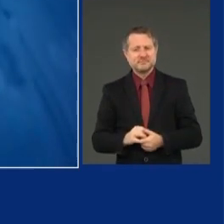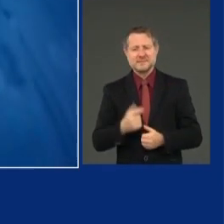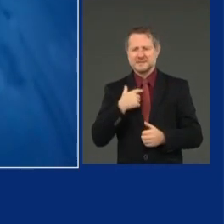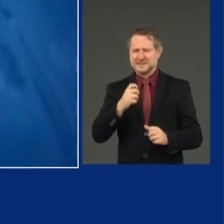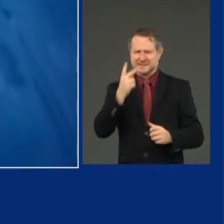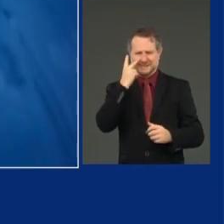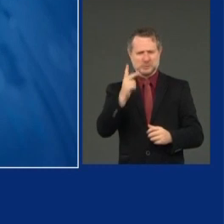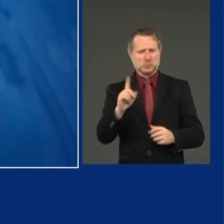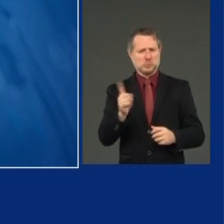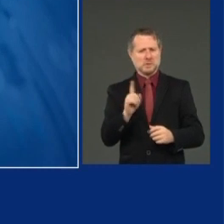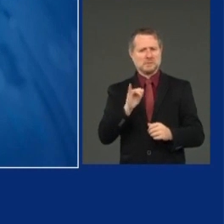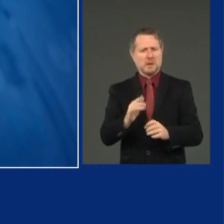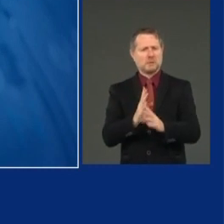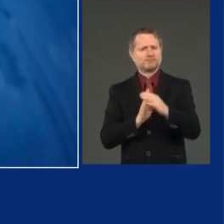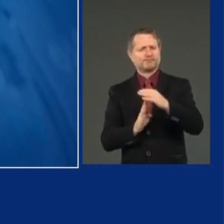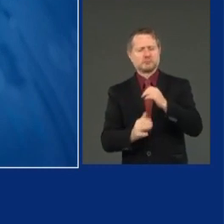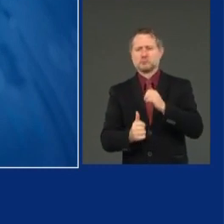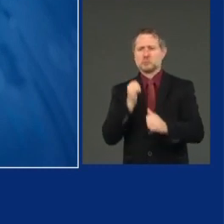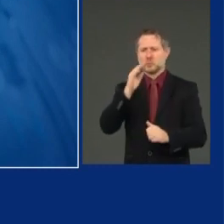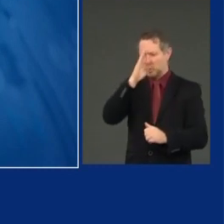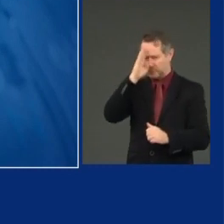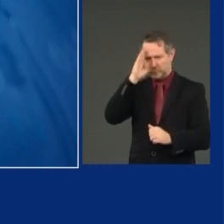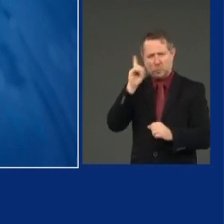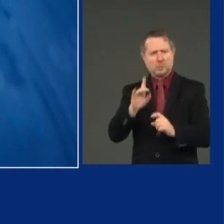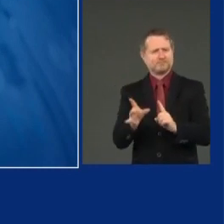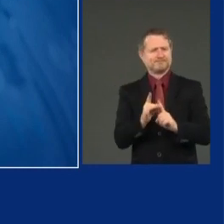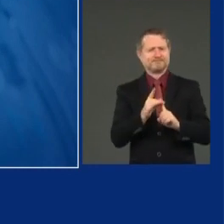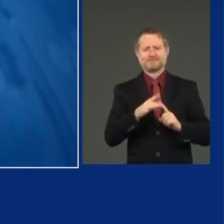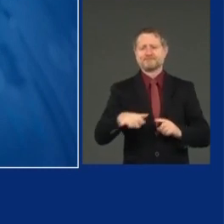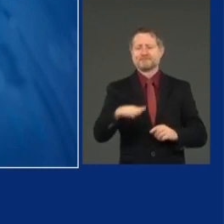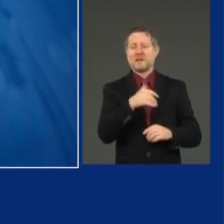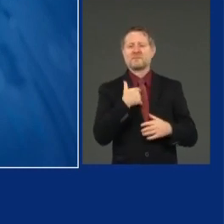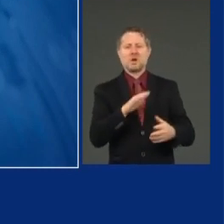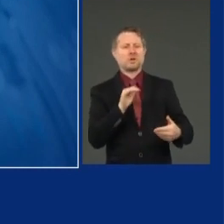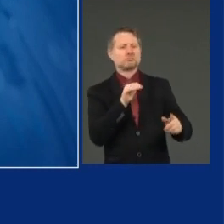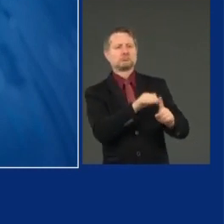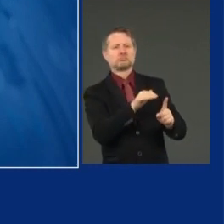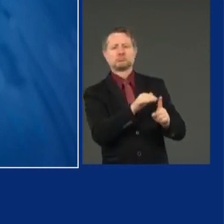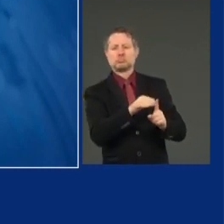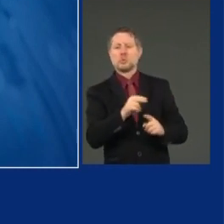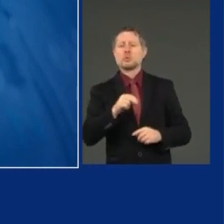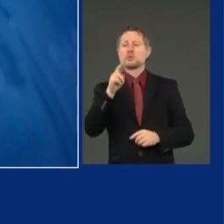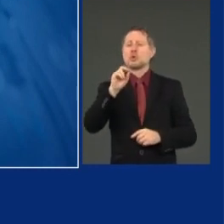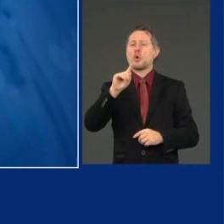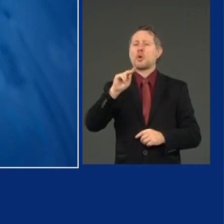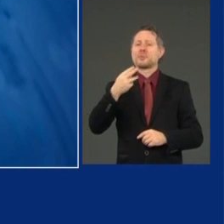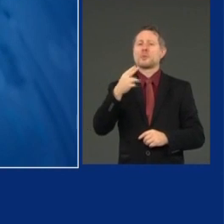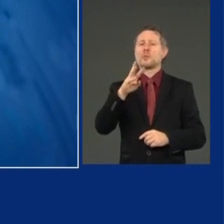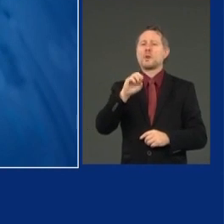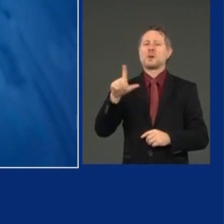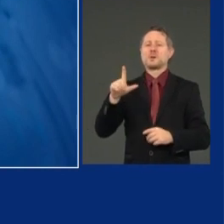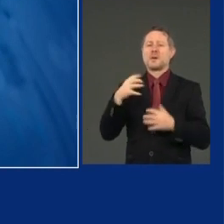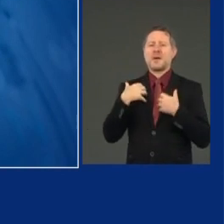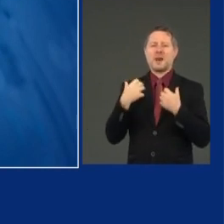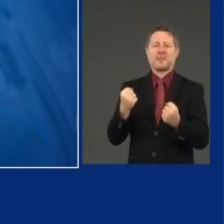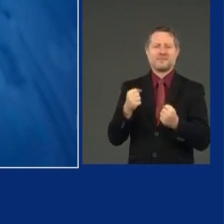GEOGRAPHIC AREA, BY ZIP CODE, AND FIND OUT WHERE THE CASES ARE